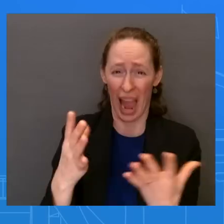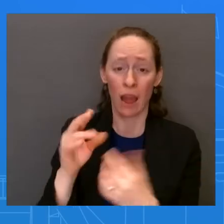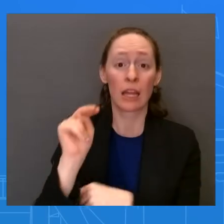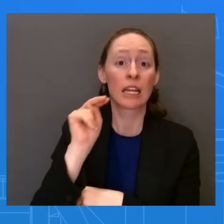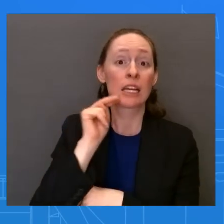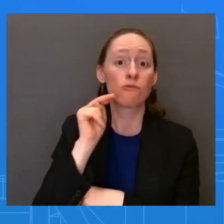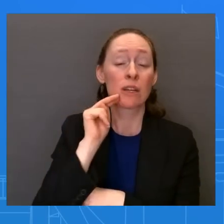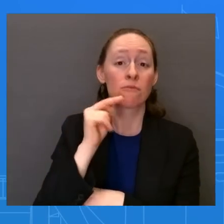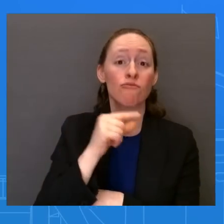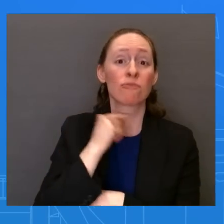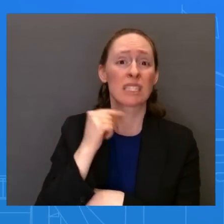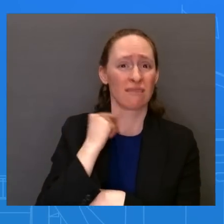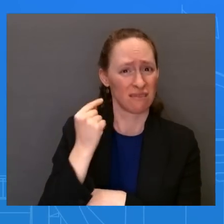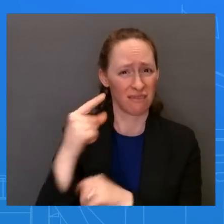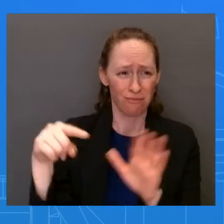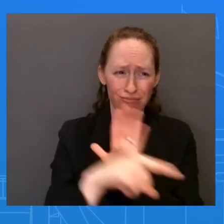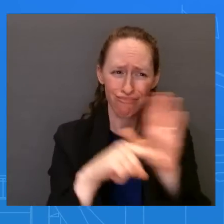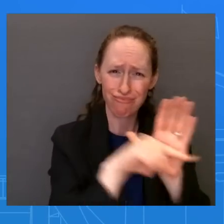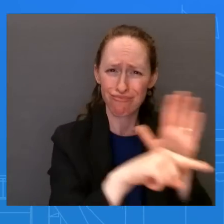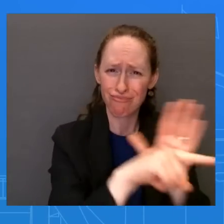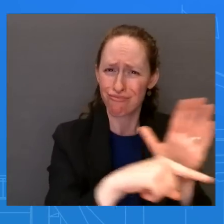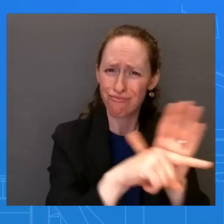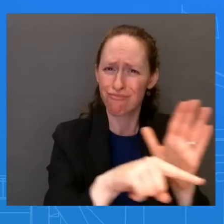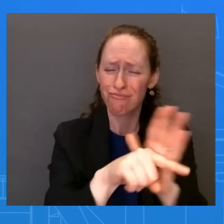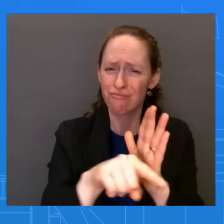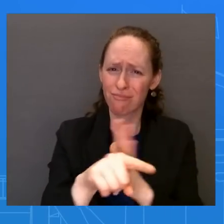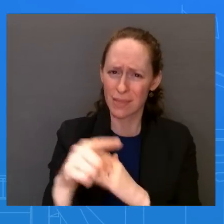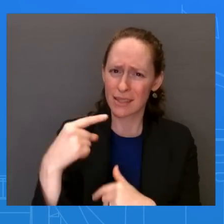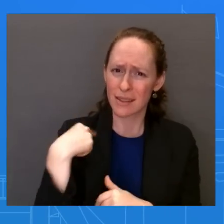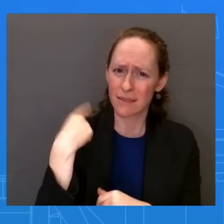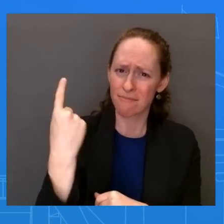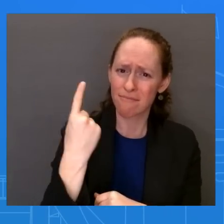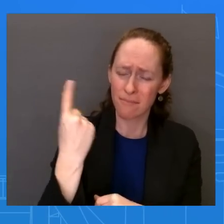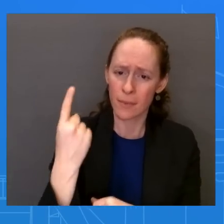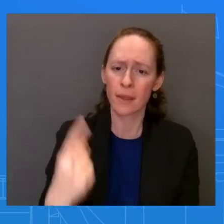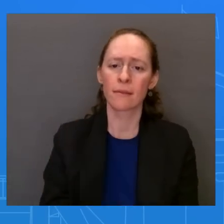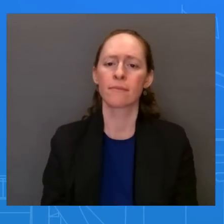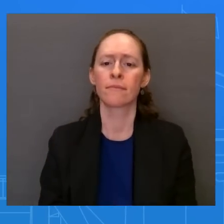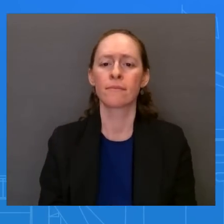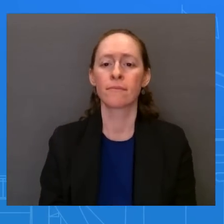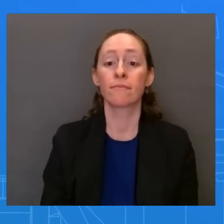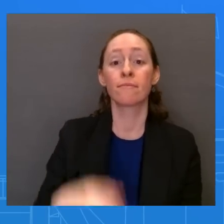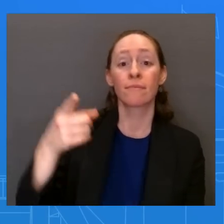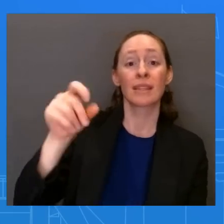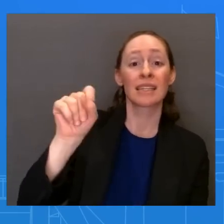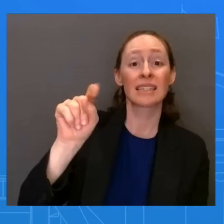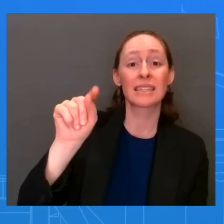you know, the State Department's list? Ms. Jean-Pierre: Mm-hmm. That is something I would refer you to the State Department about -- that particular list.